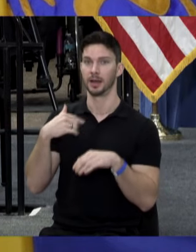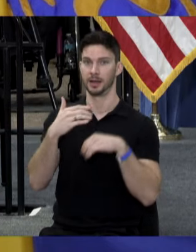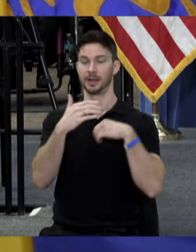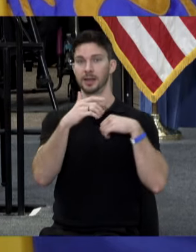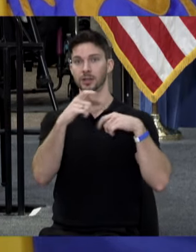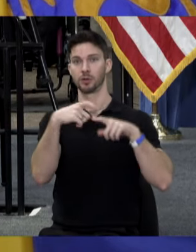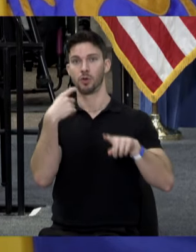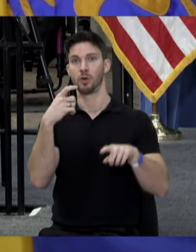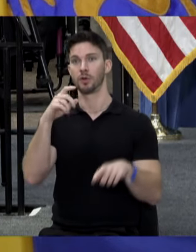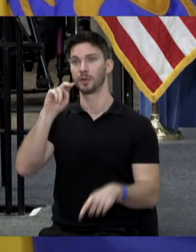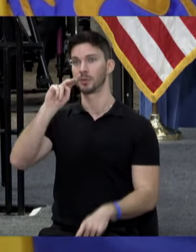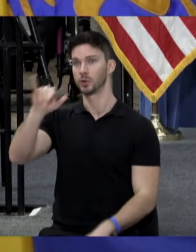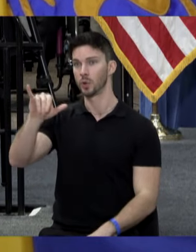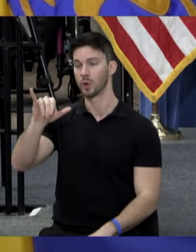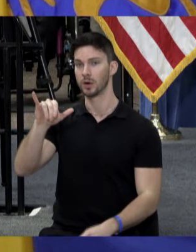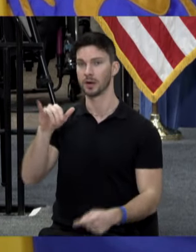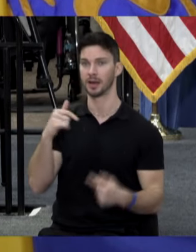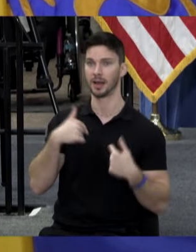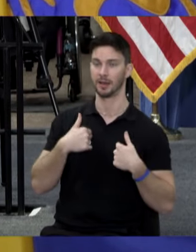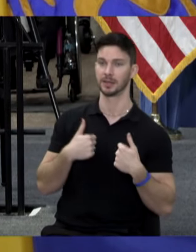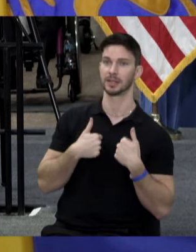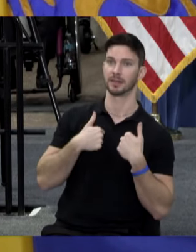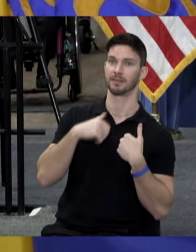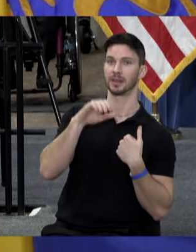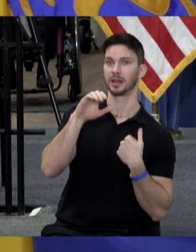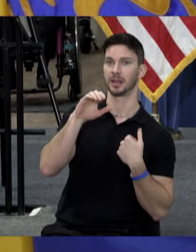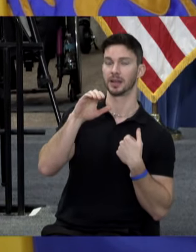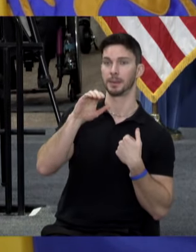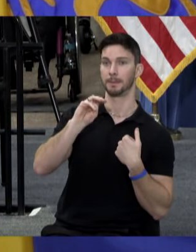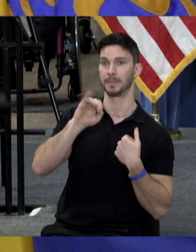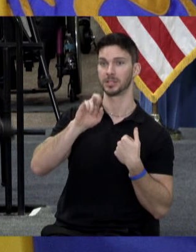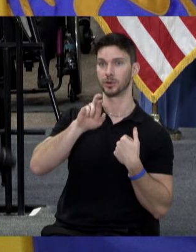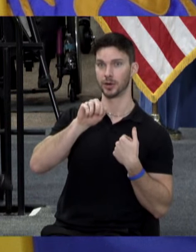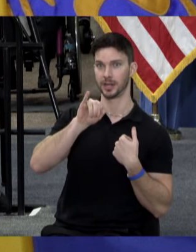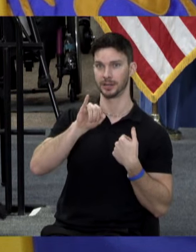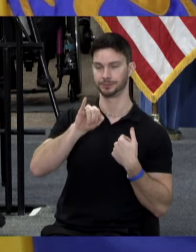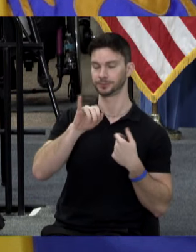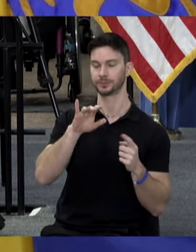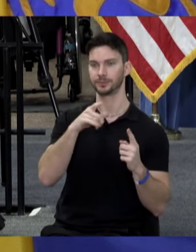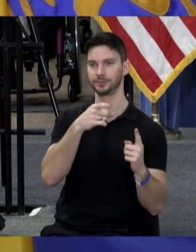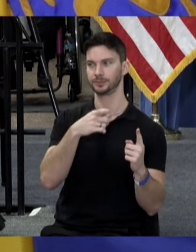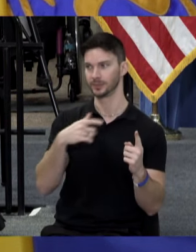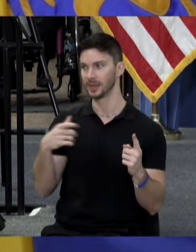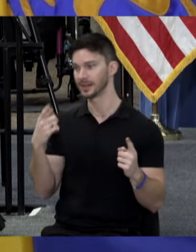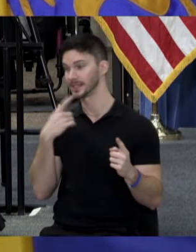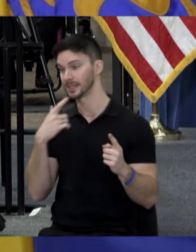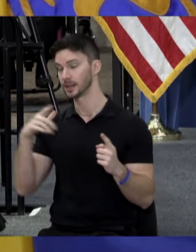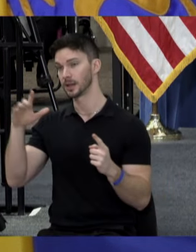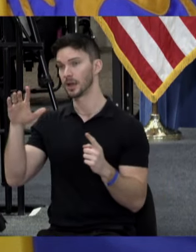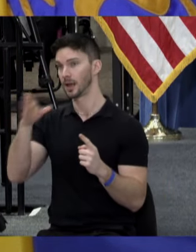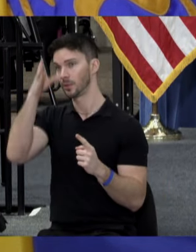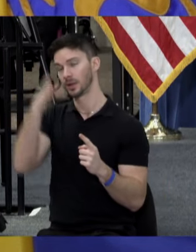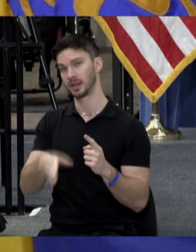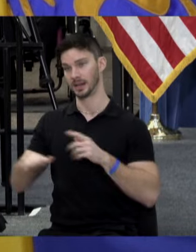in Joplin, Missouri, to which my partner told me I'm never going to walk again. And that's really